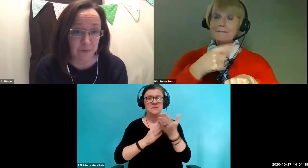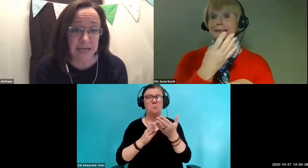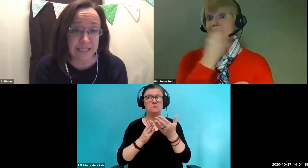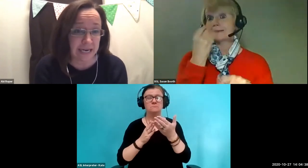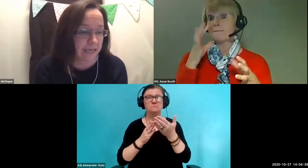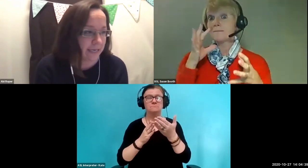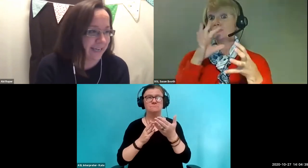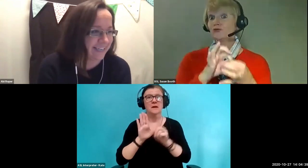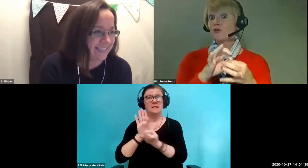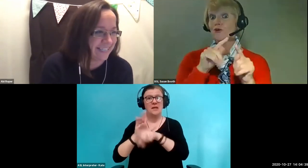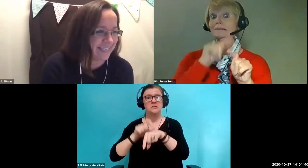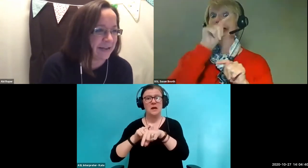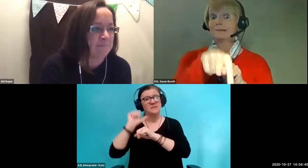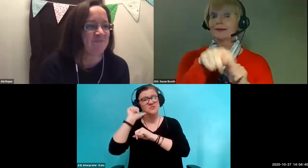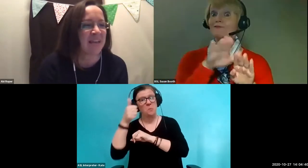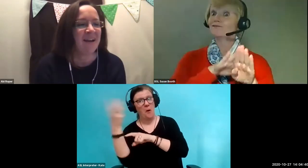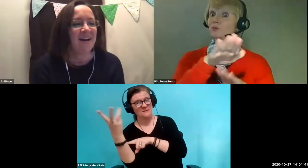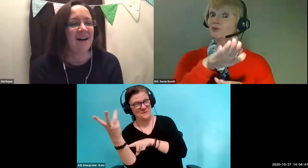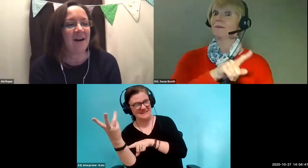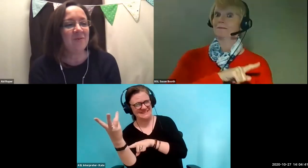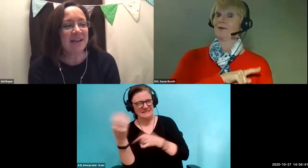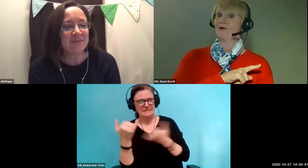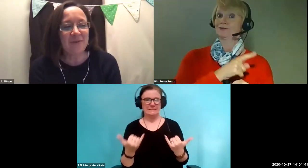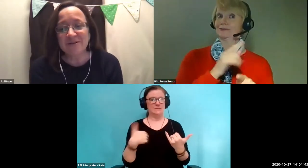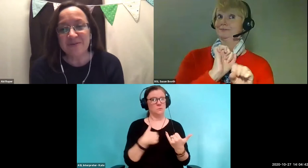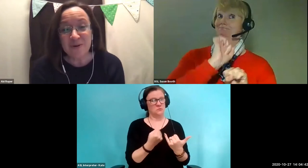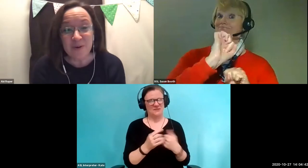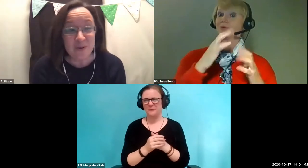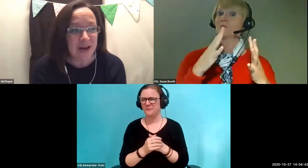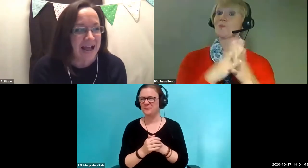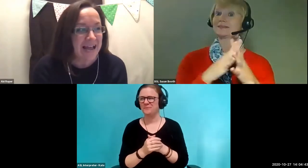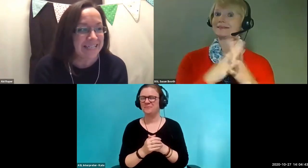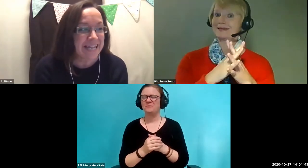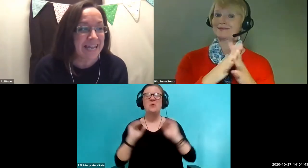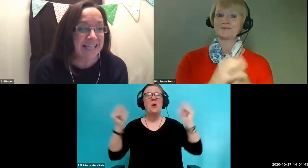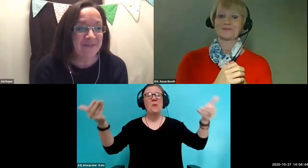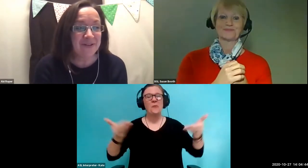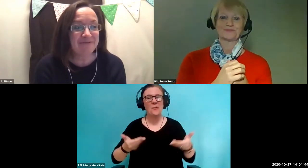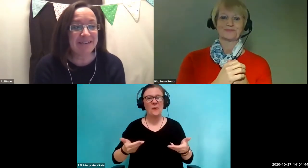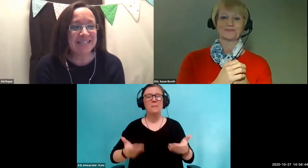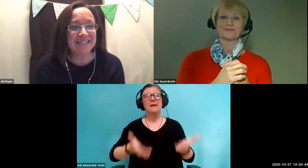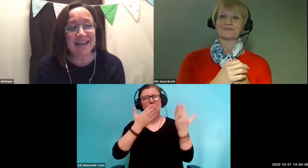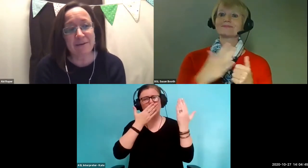Uh - Wednesday! I would like to welcome them all and thank them for agreeing to share their